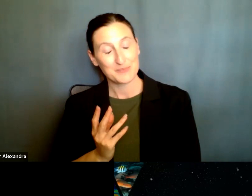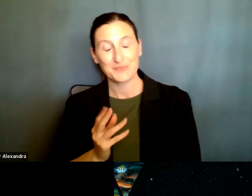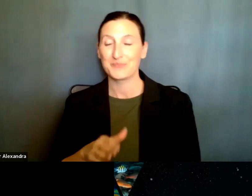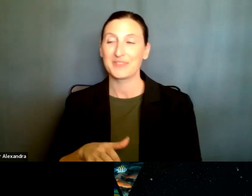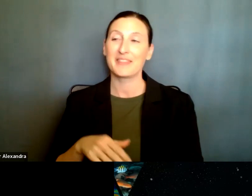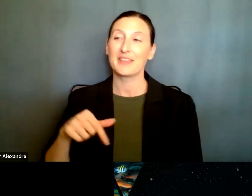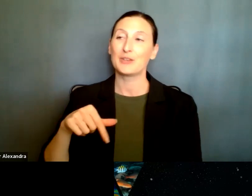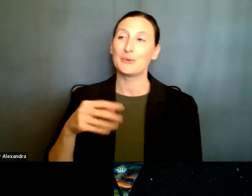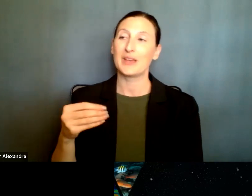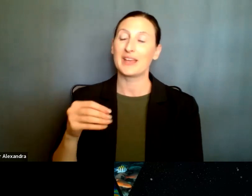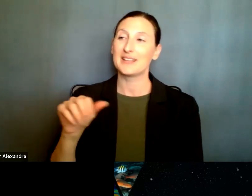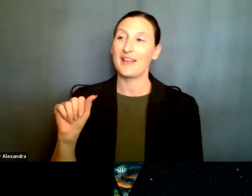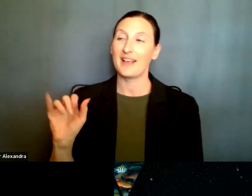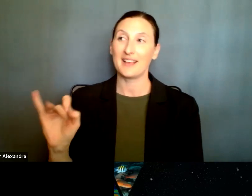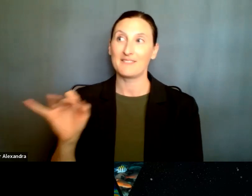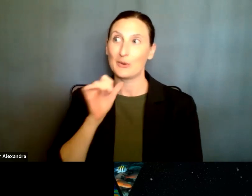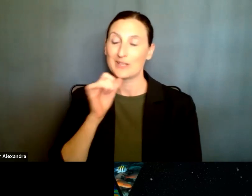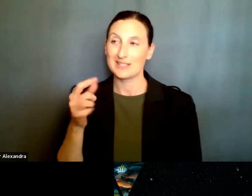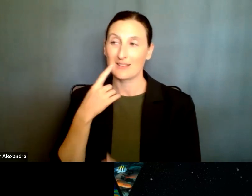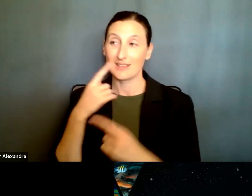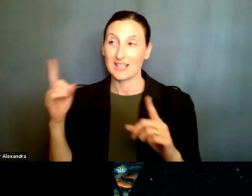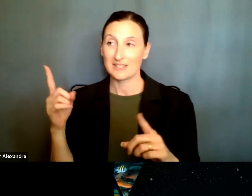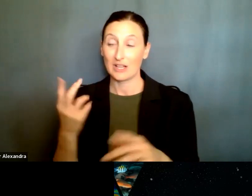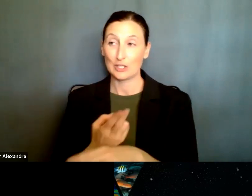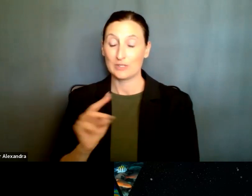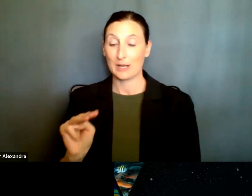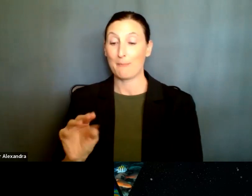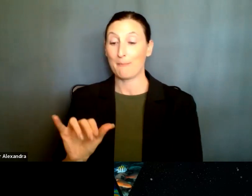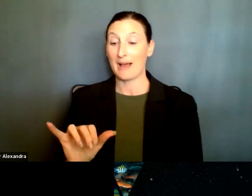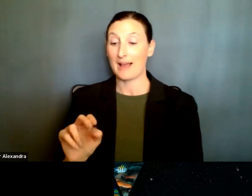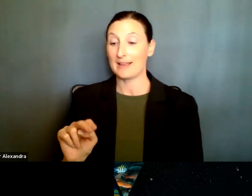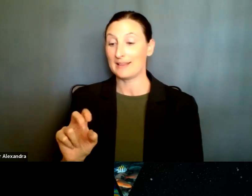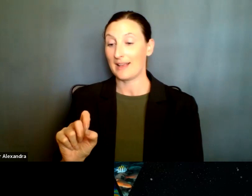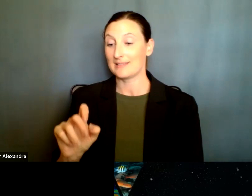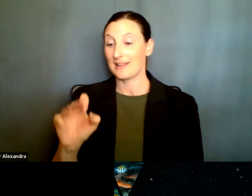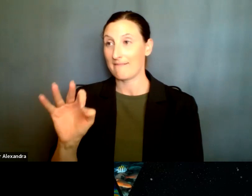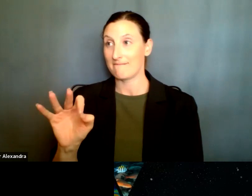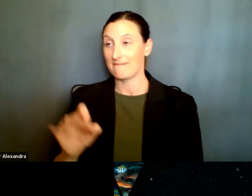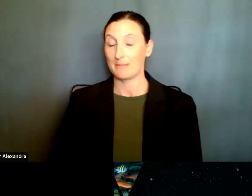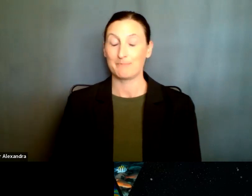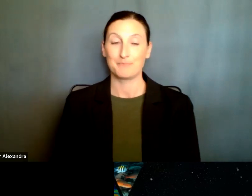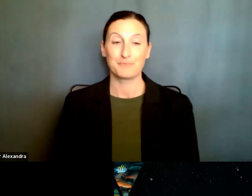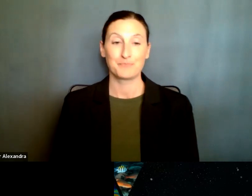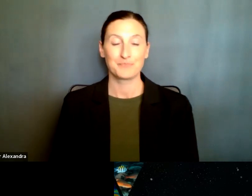not or were successful in using MyNSF. Where are we now?